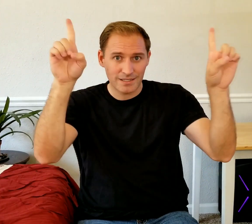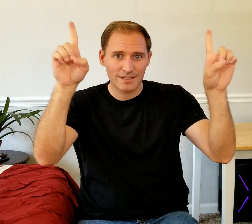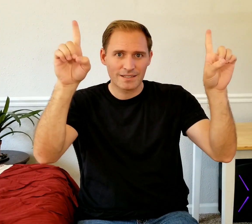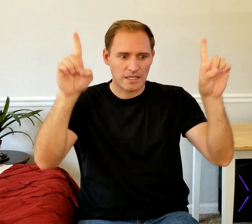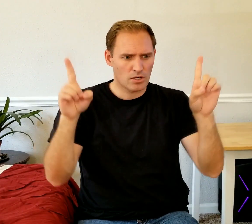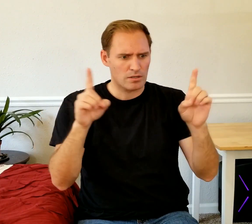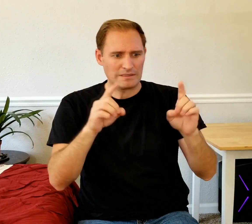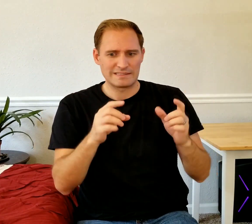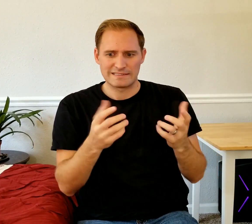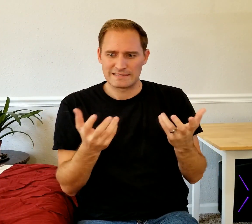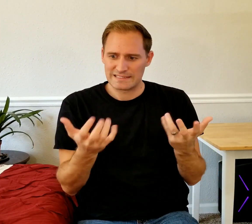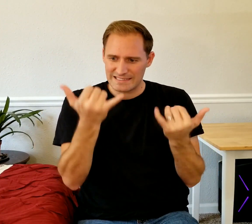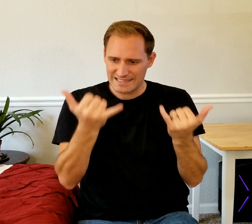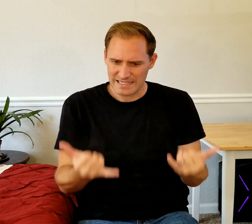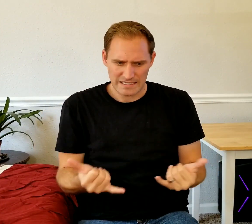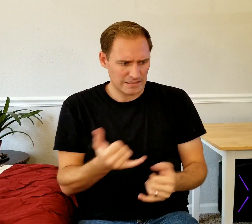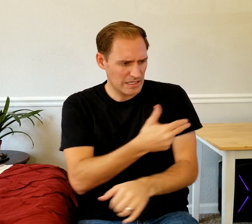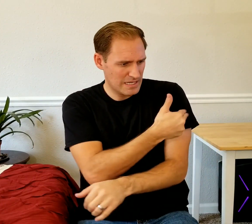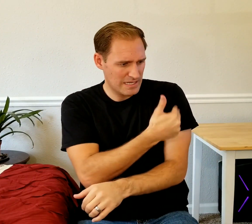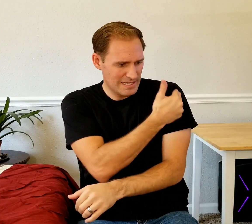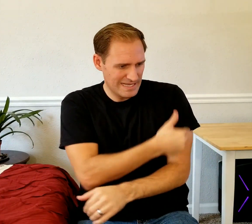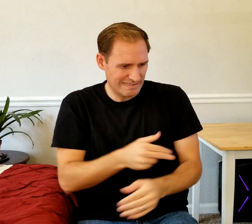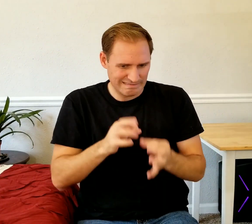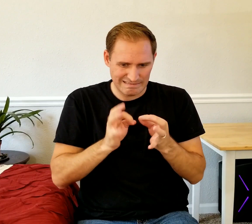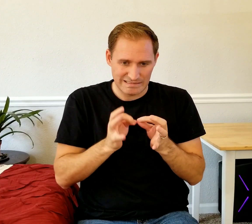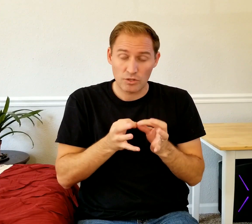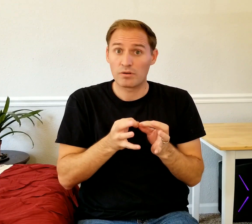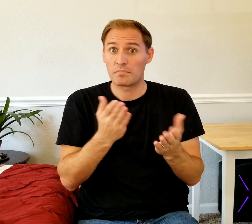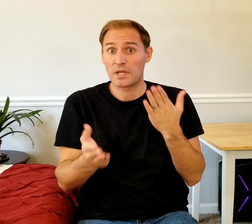for medical or maybe you're thinking about getting more certifications